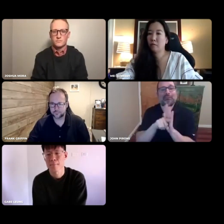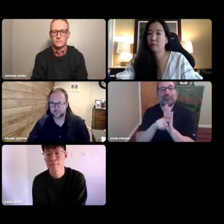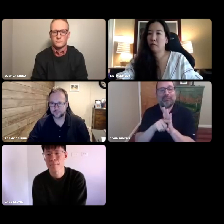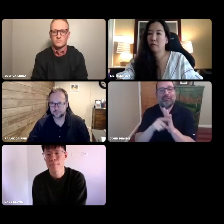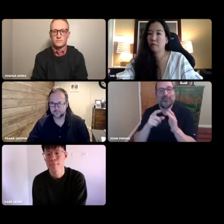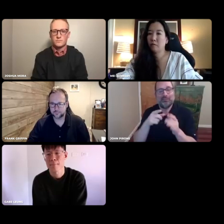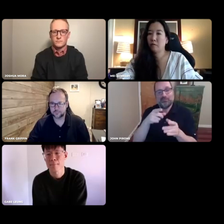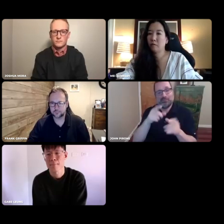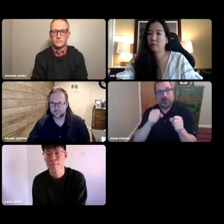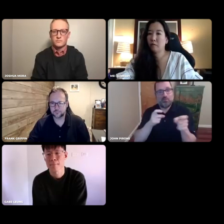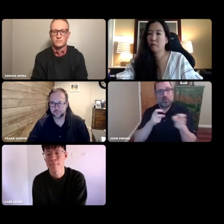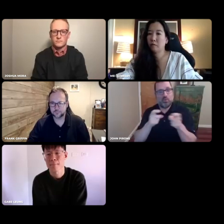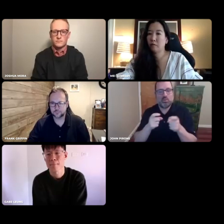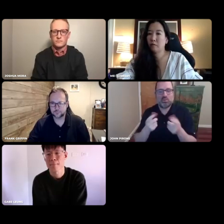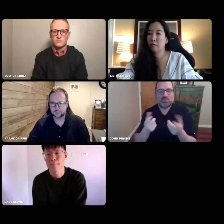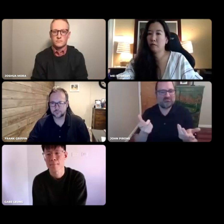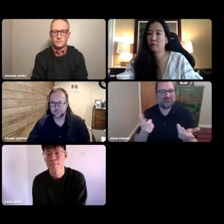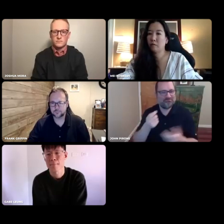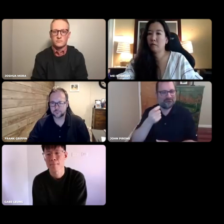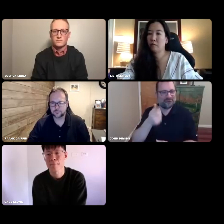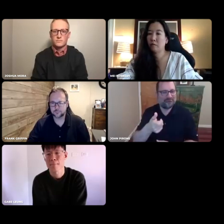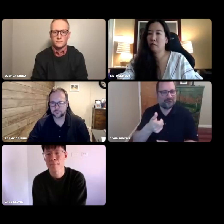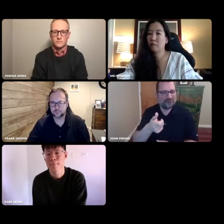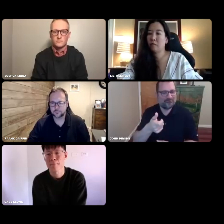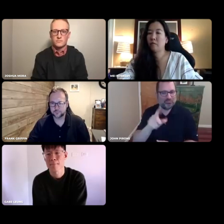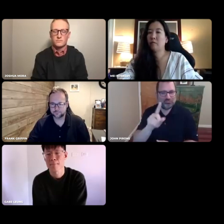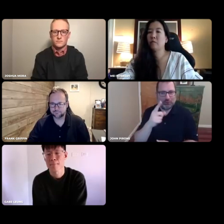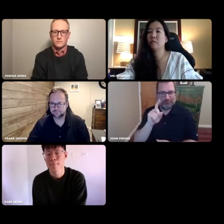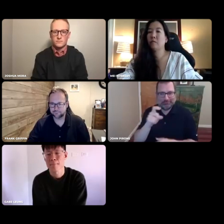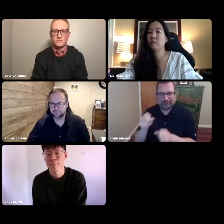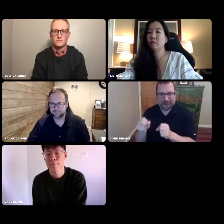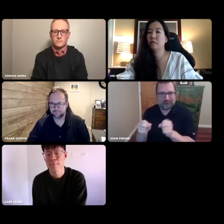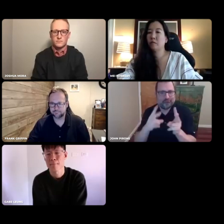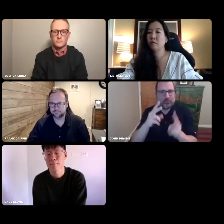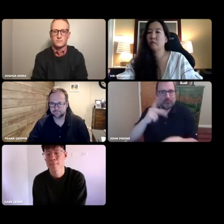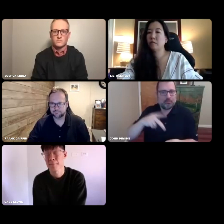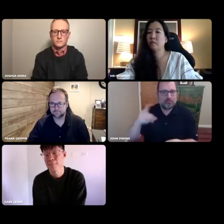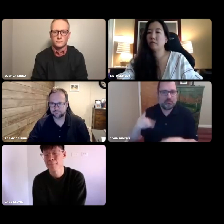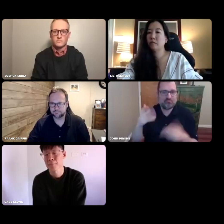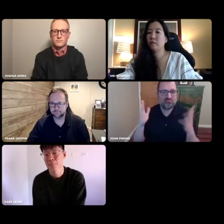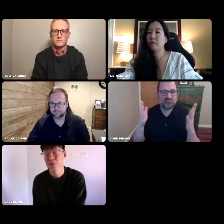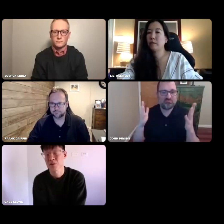But it's quite simple to use. The negative is you don't have any control.